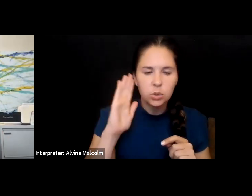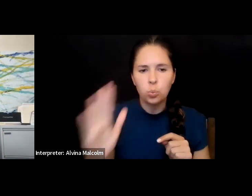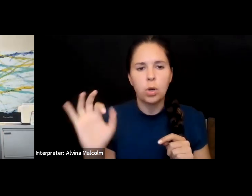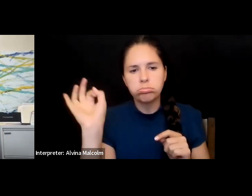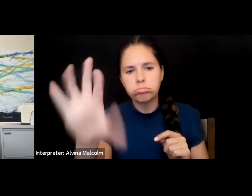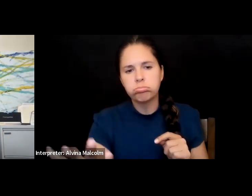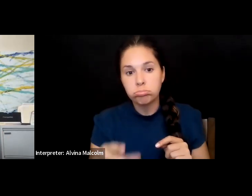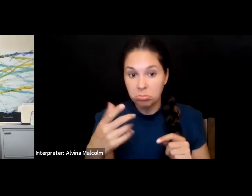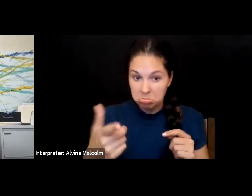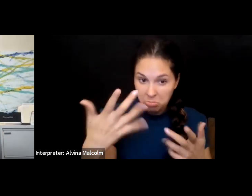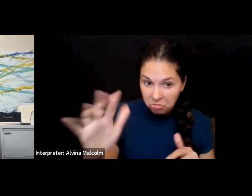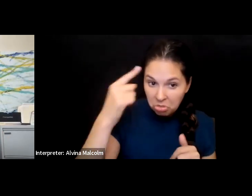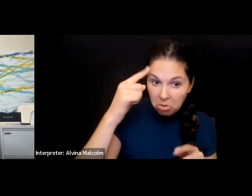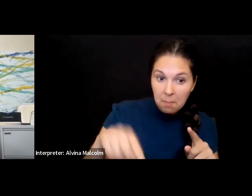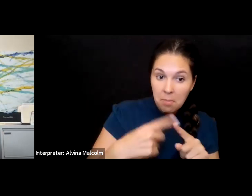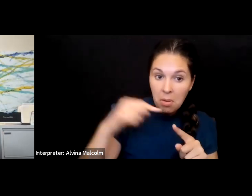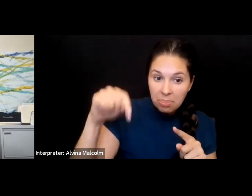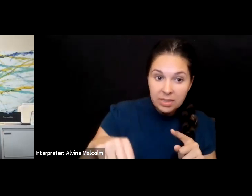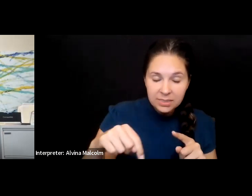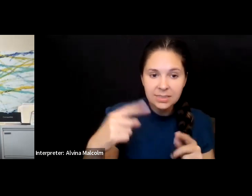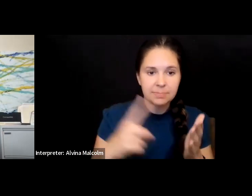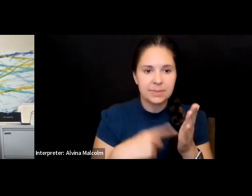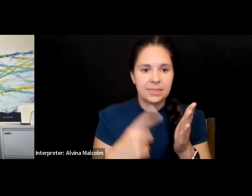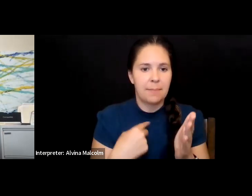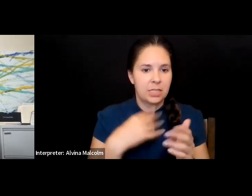really this is where you have someone